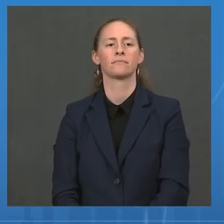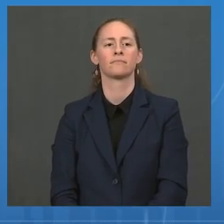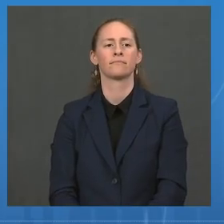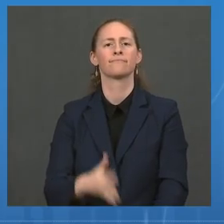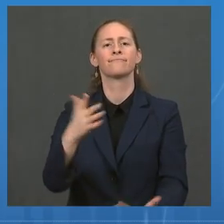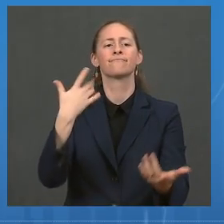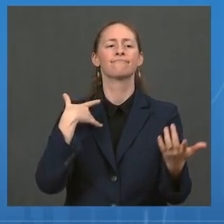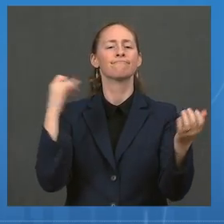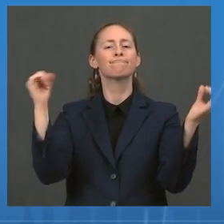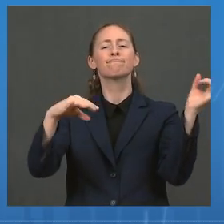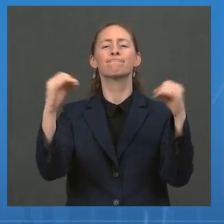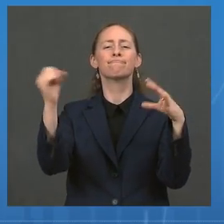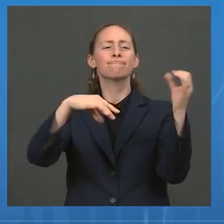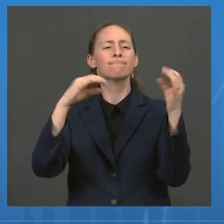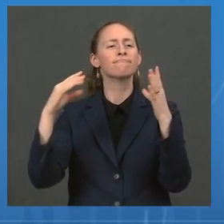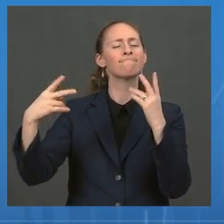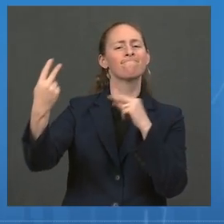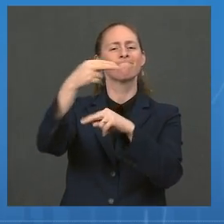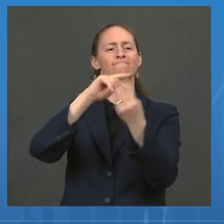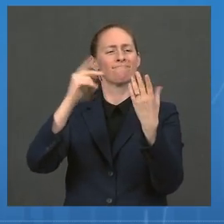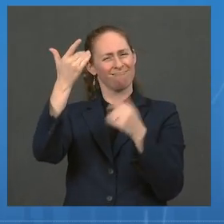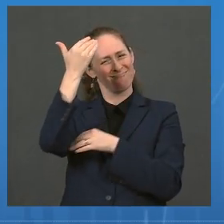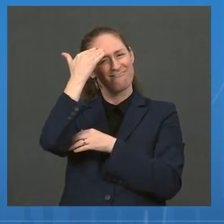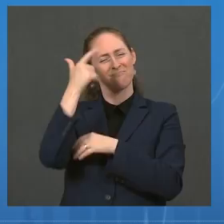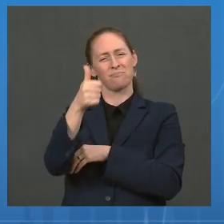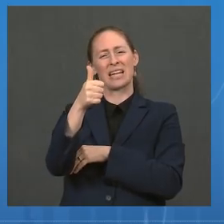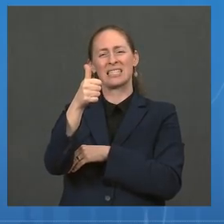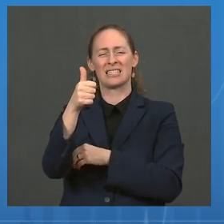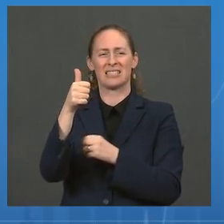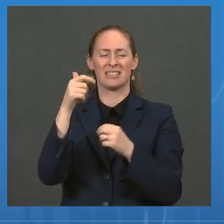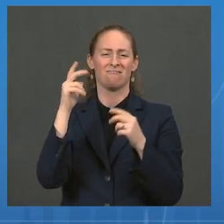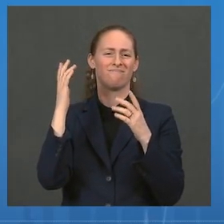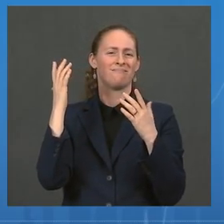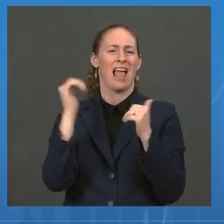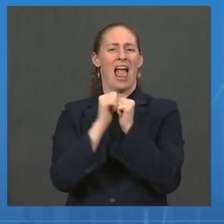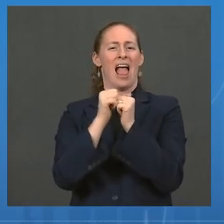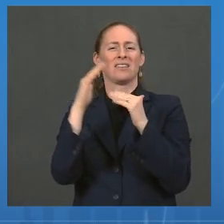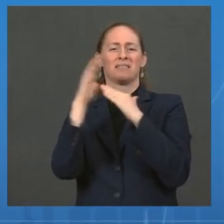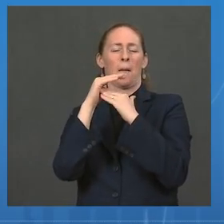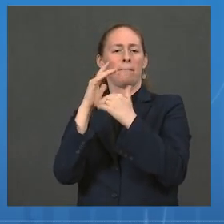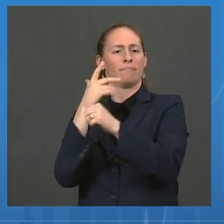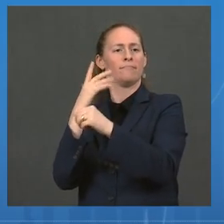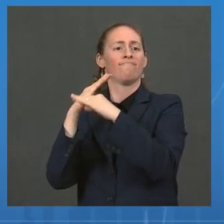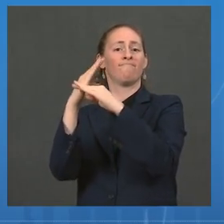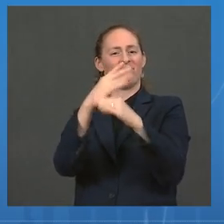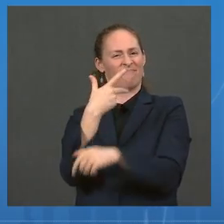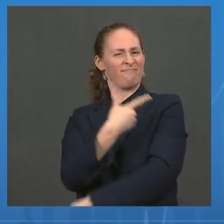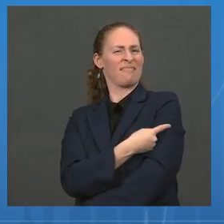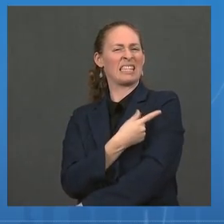is our most powerful tool against COVID-19. We are committed to making sure that all eligible Americans